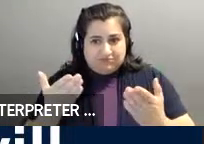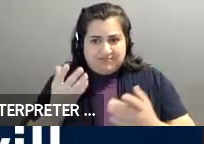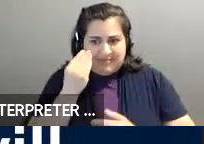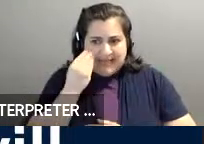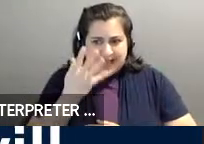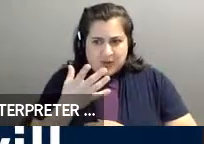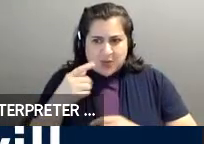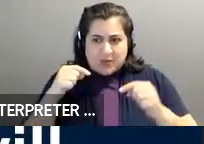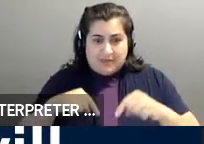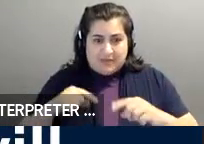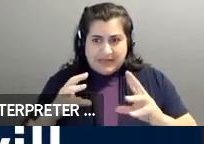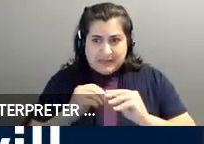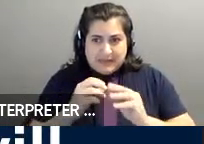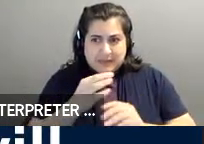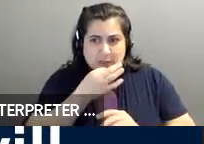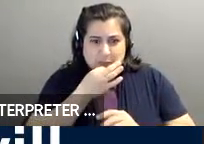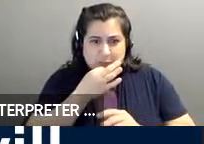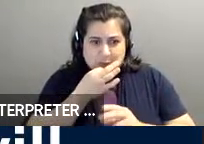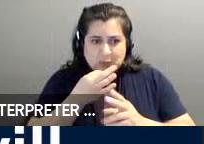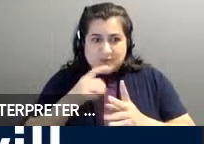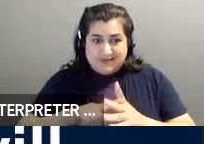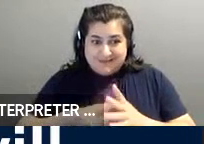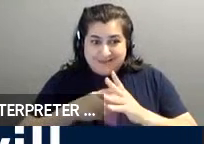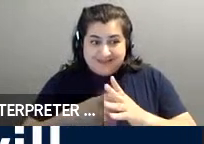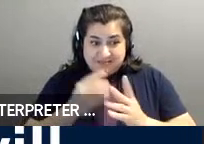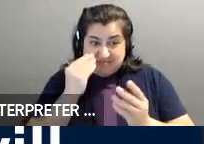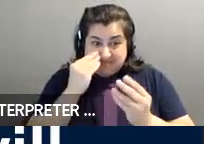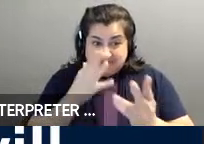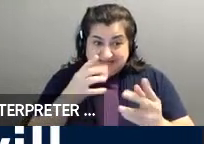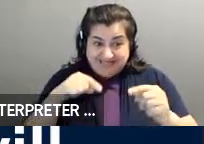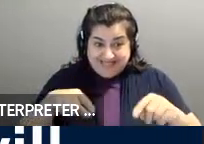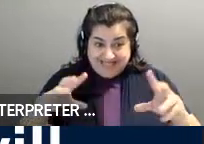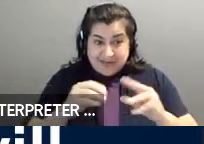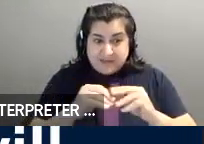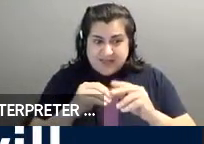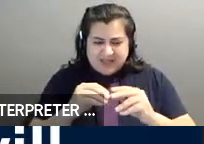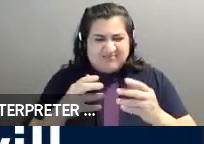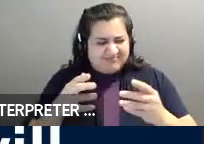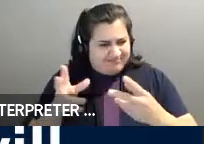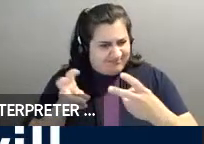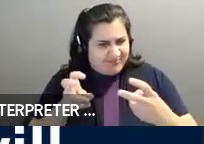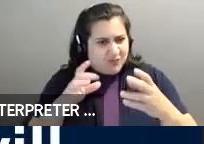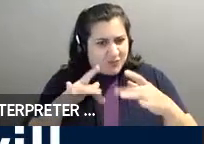Do note this meeting is being recorded.